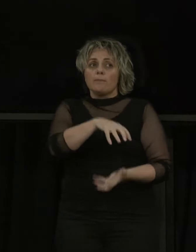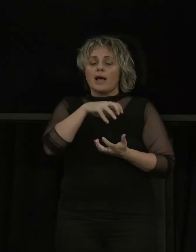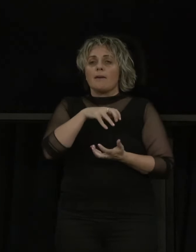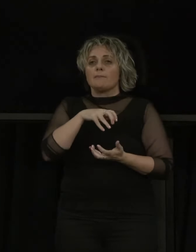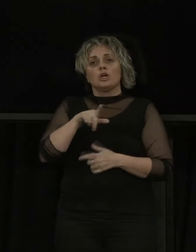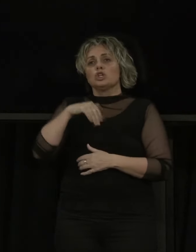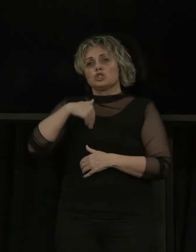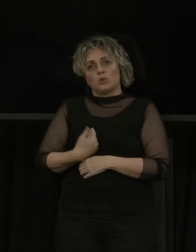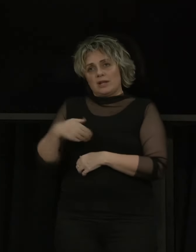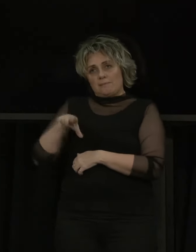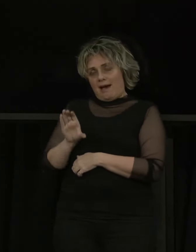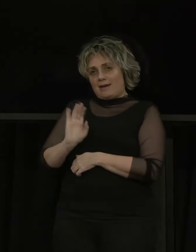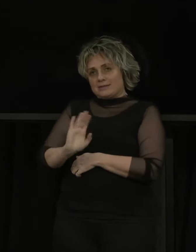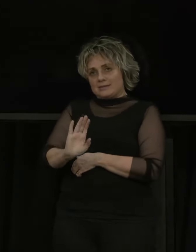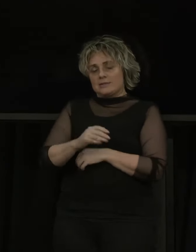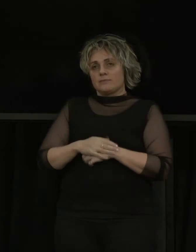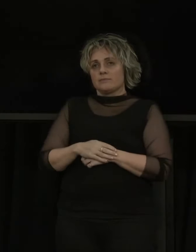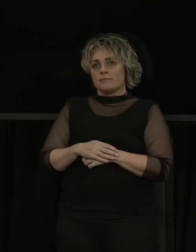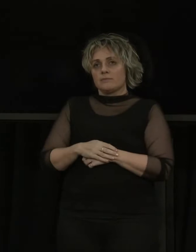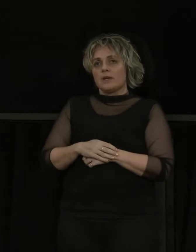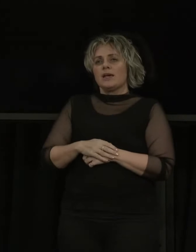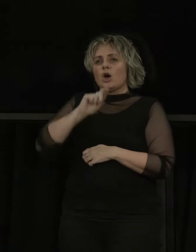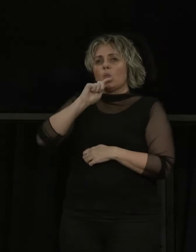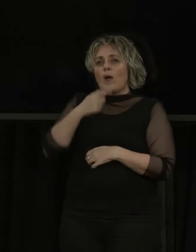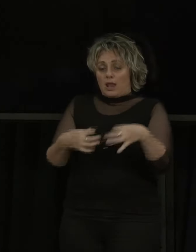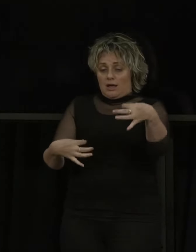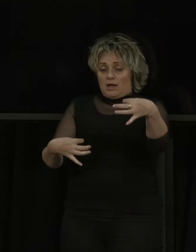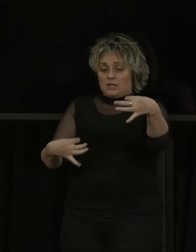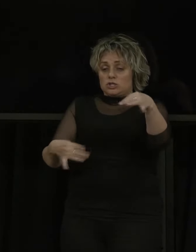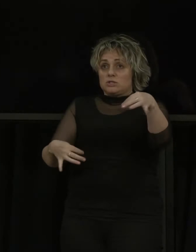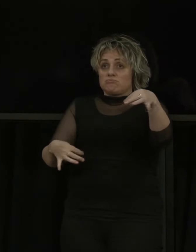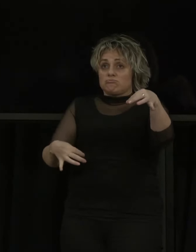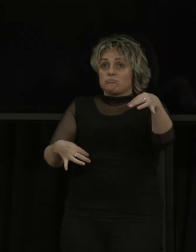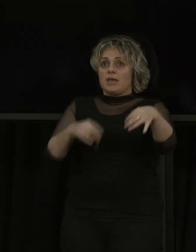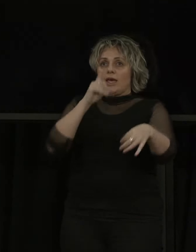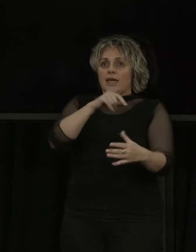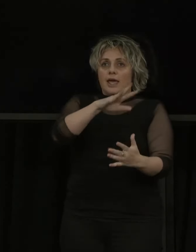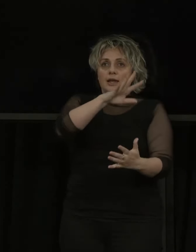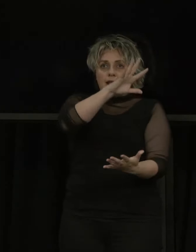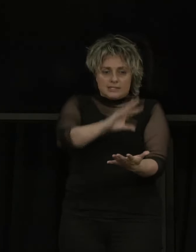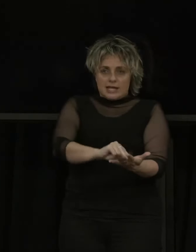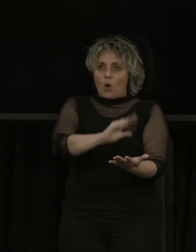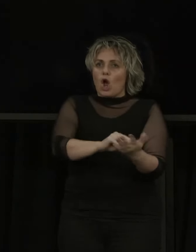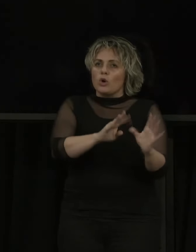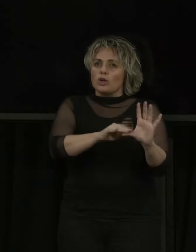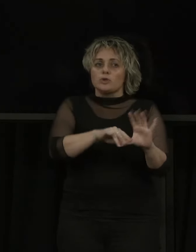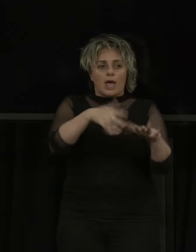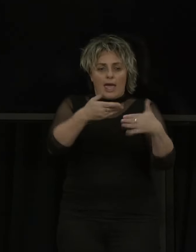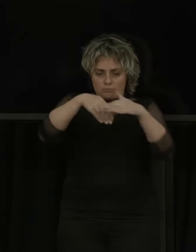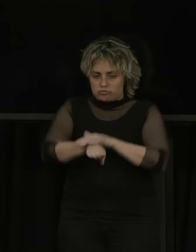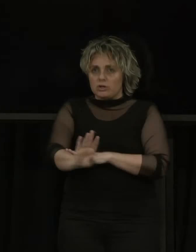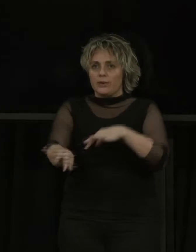apply them, so the people are not restricted from accessing things like essential health services or for instance, food from the supermarket.